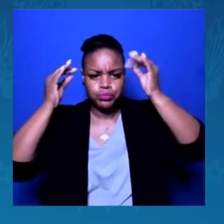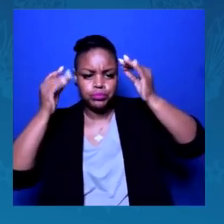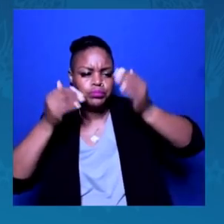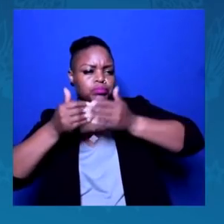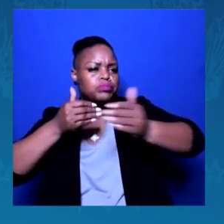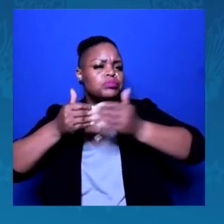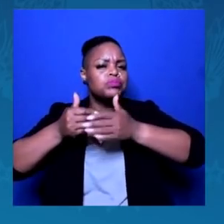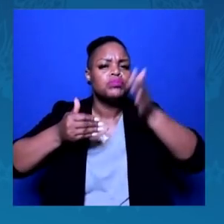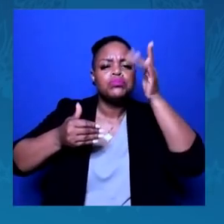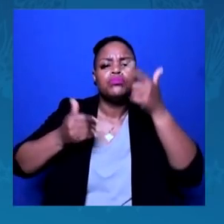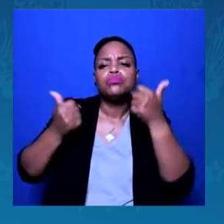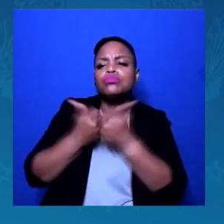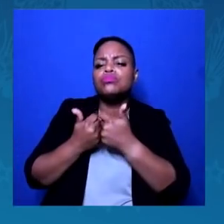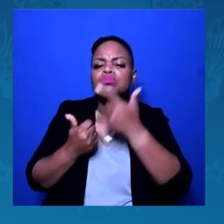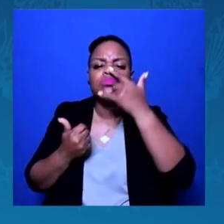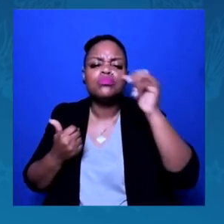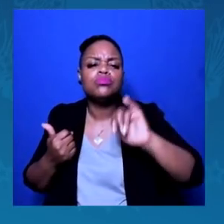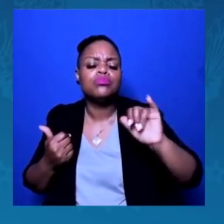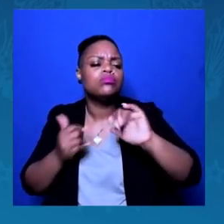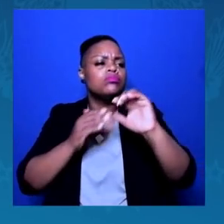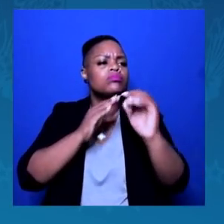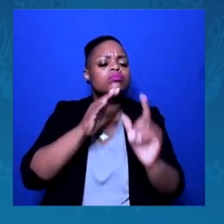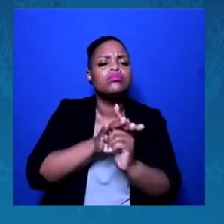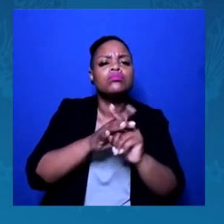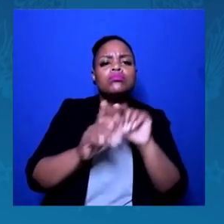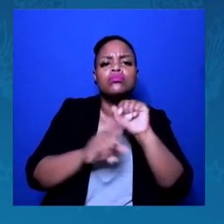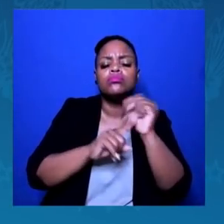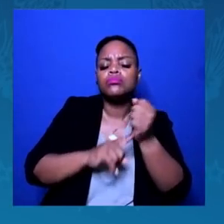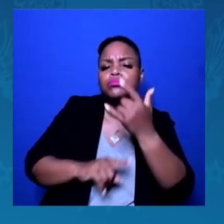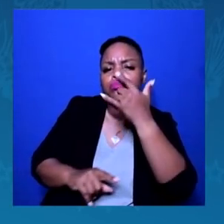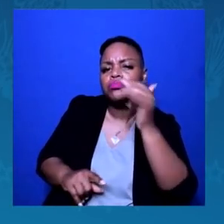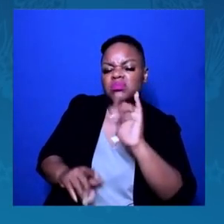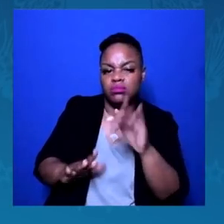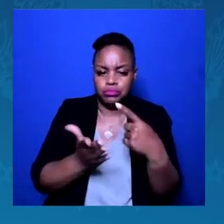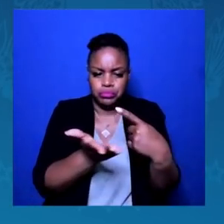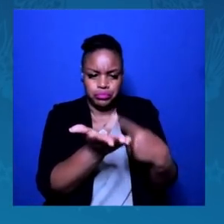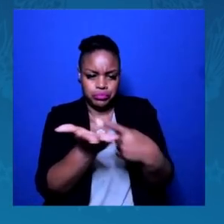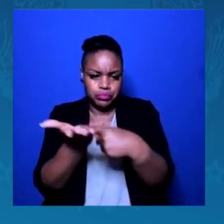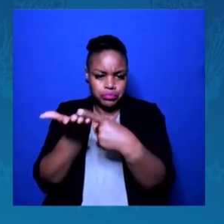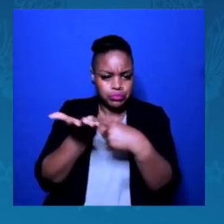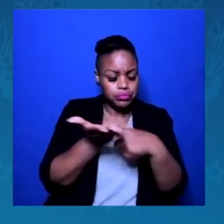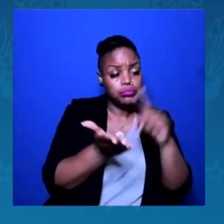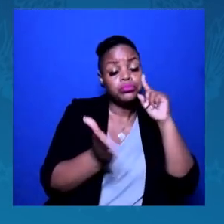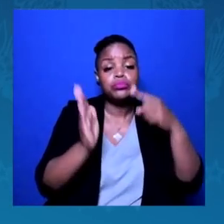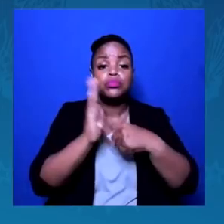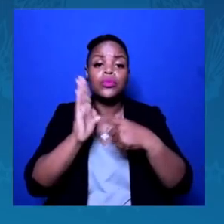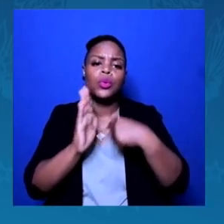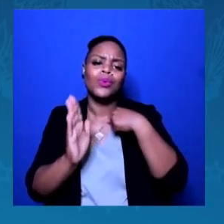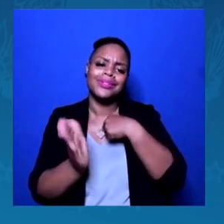For example, we also spent a lot of time talking about what we can do together as it relates to the supply chain